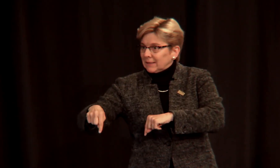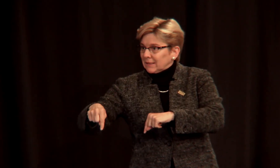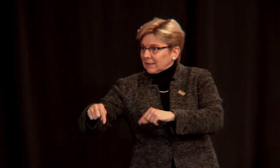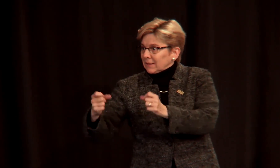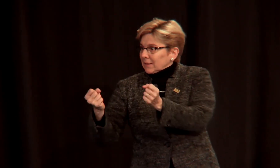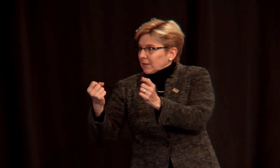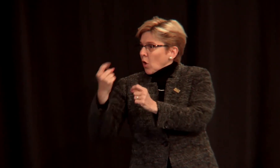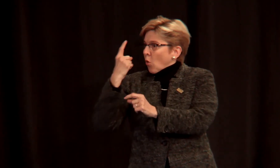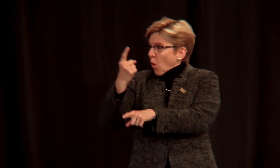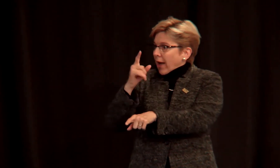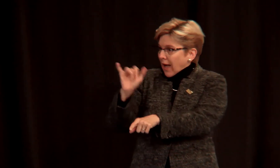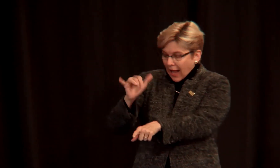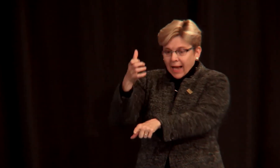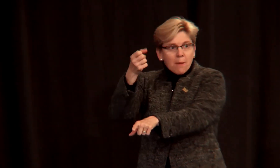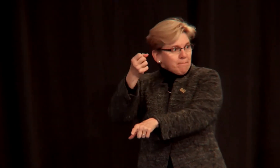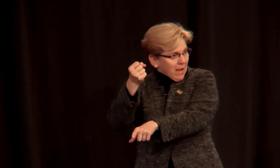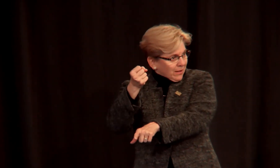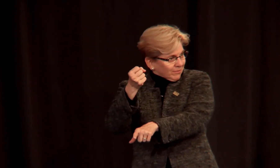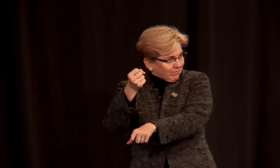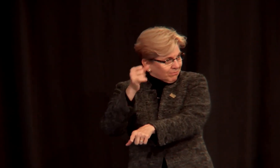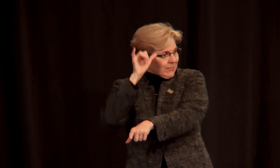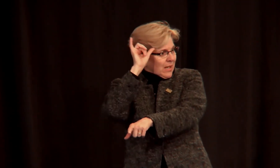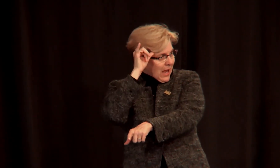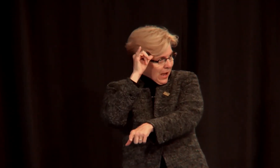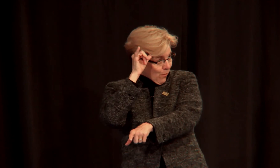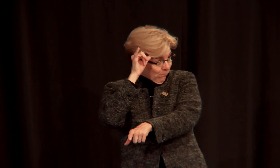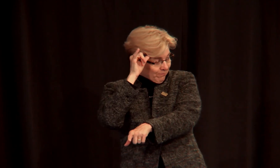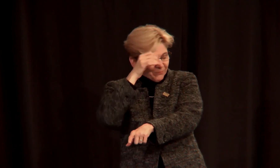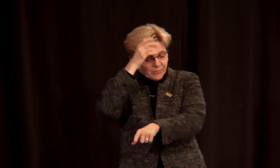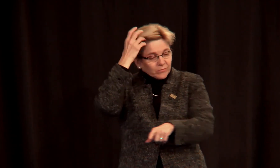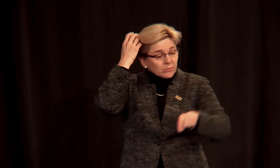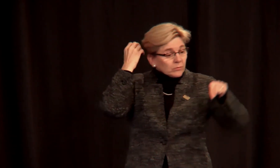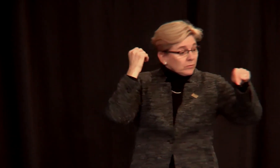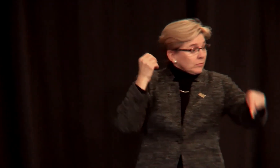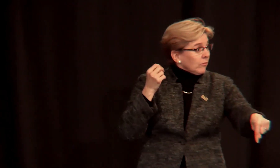out with their first signs like milk or cow.